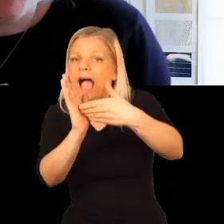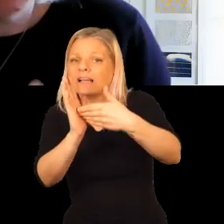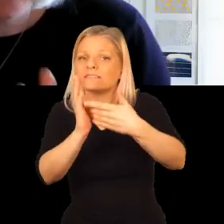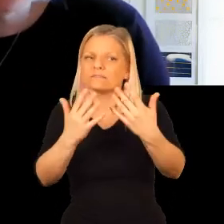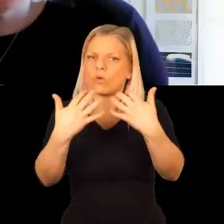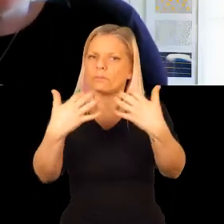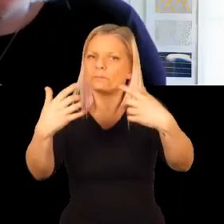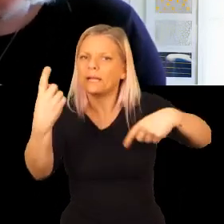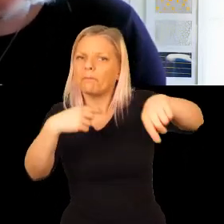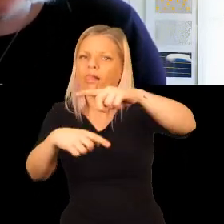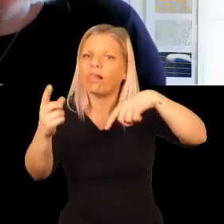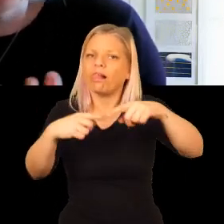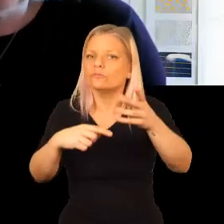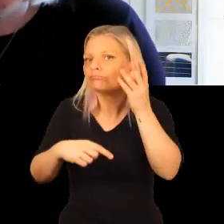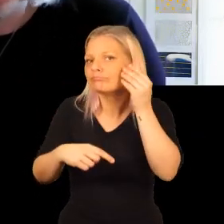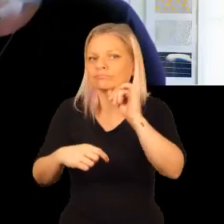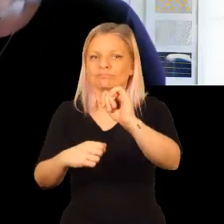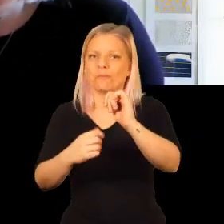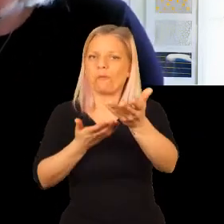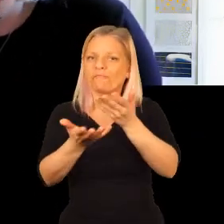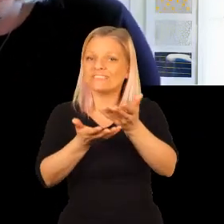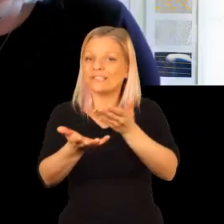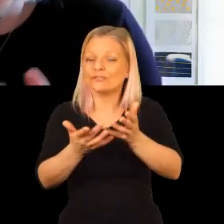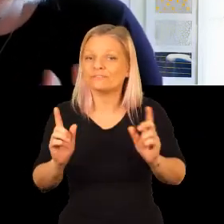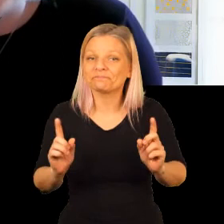is there anything else as we bring the circles is there anything else you would just like to